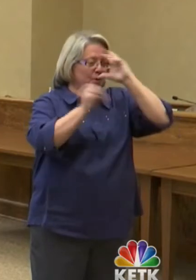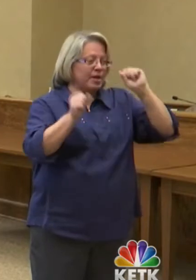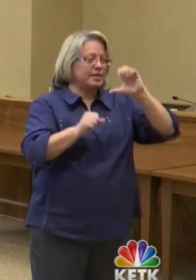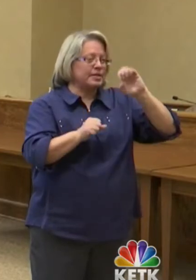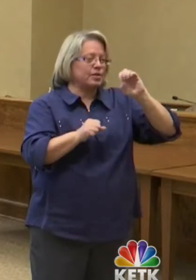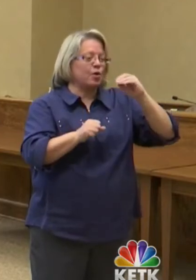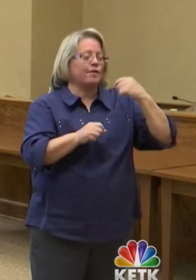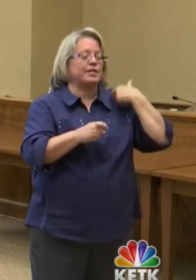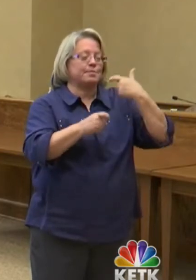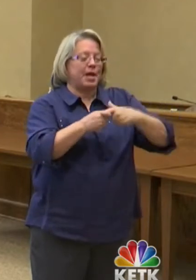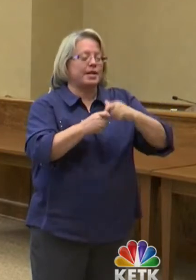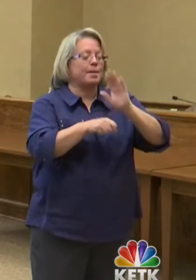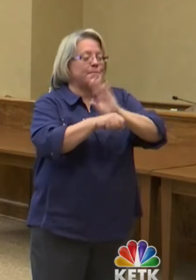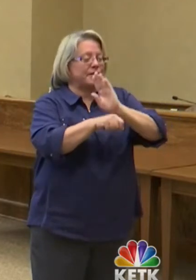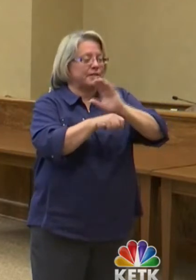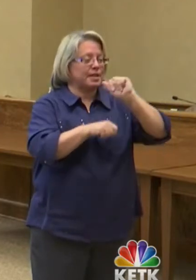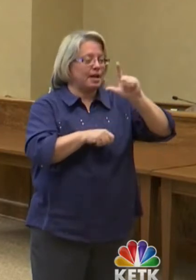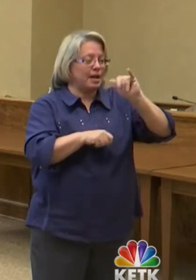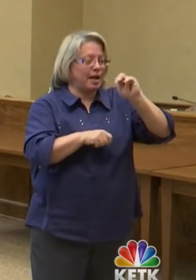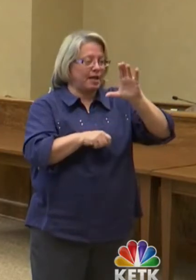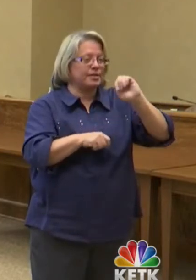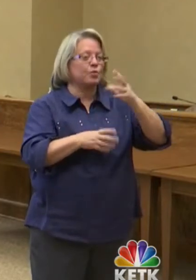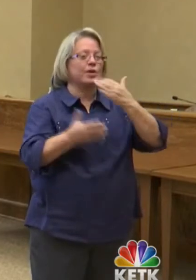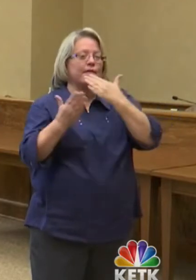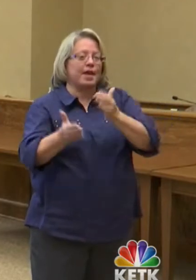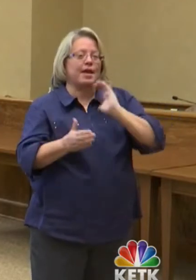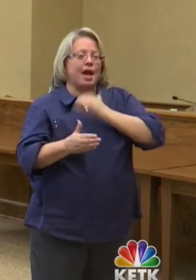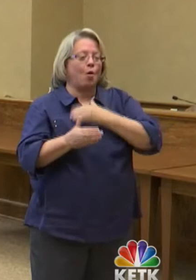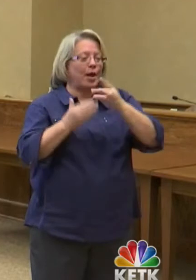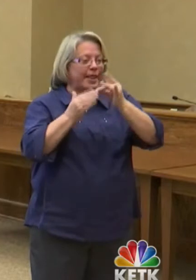JUDGE THANK YOU SO MUCH. GOOD AFTERNOON EVERYONE.